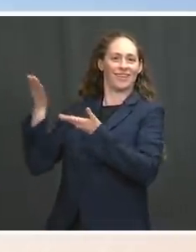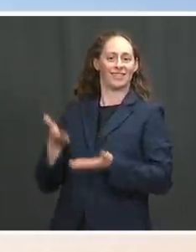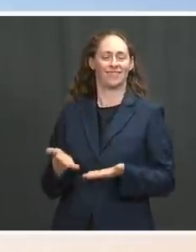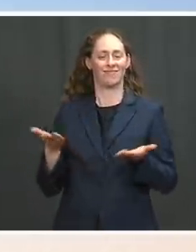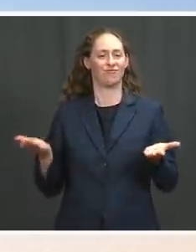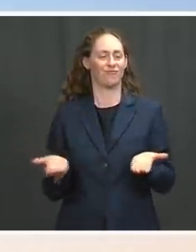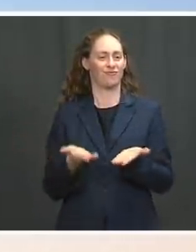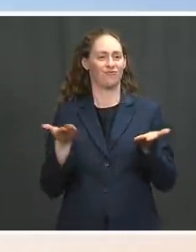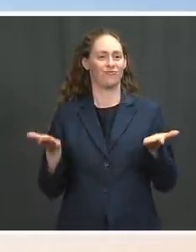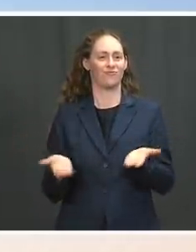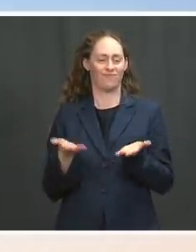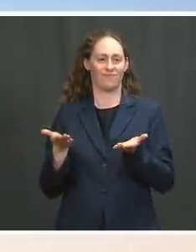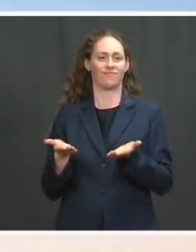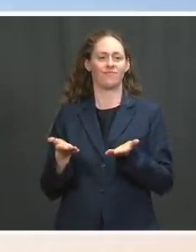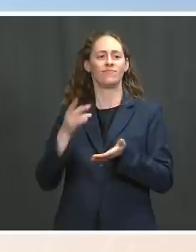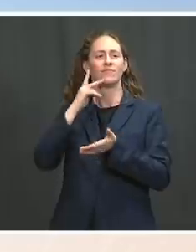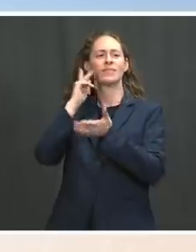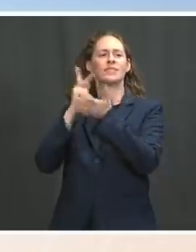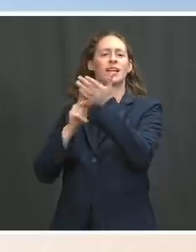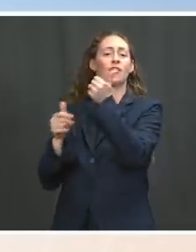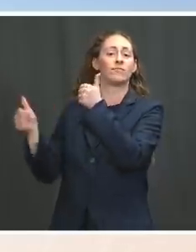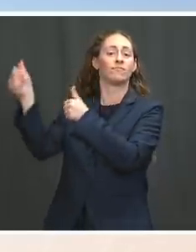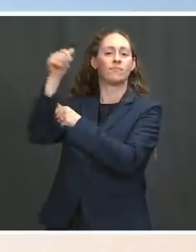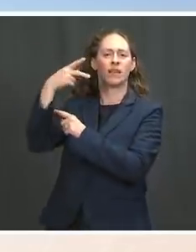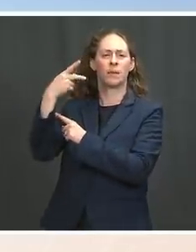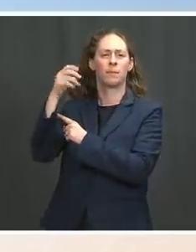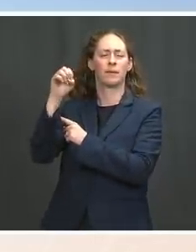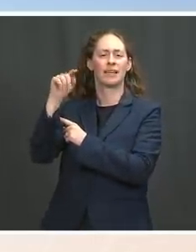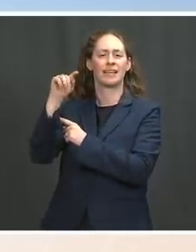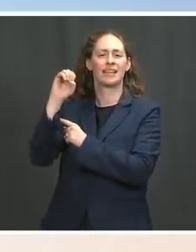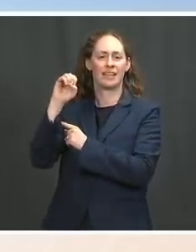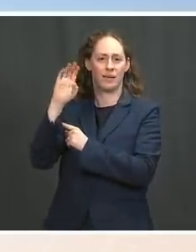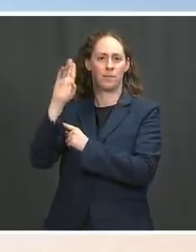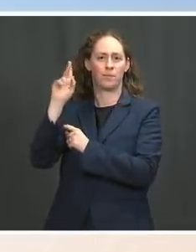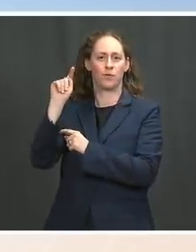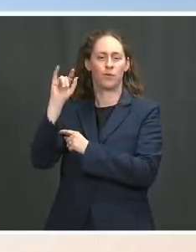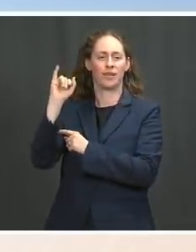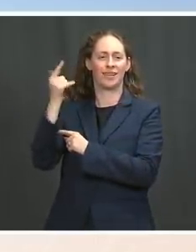Secretary Buttigieg has, of course, been here before, so we're not going to give him a lengthy introduction.